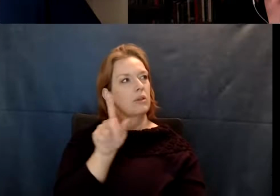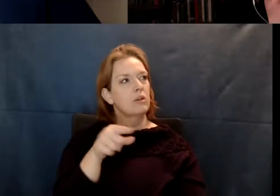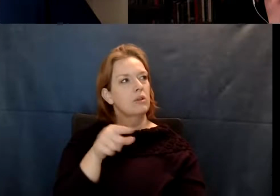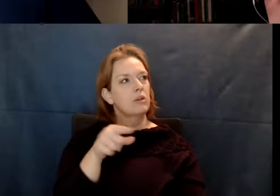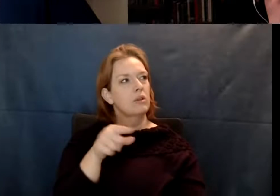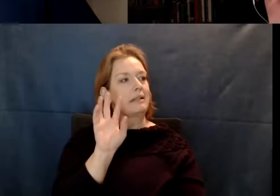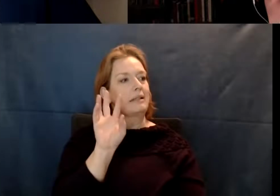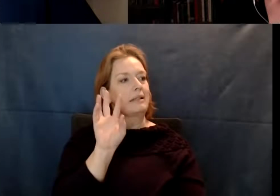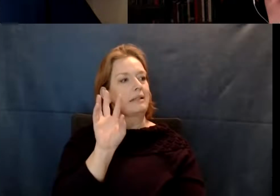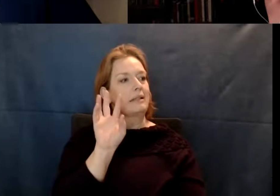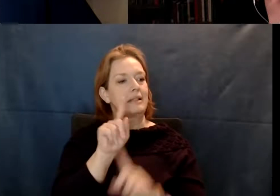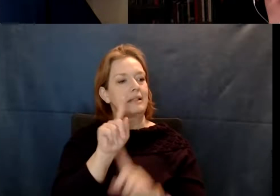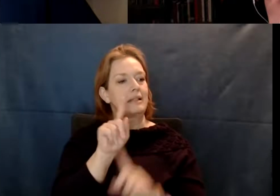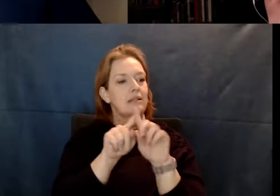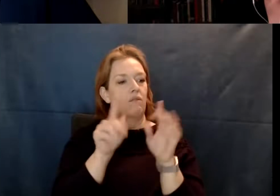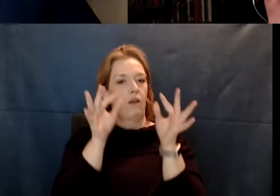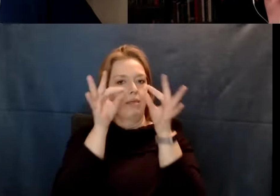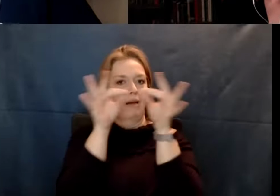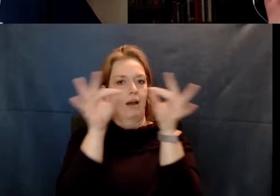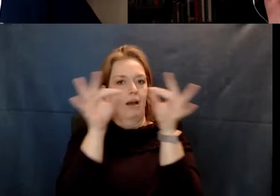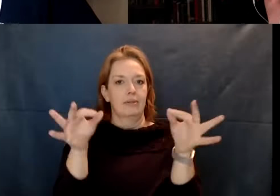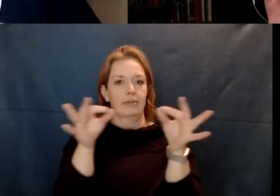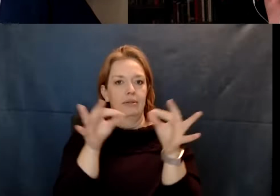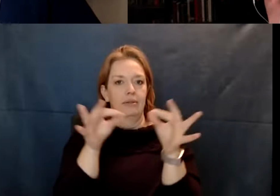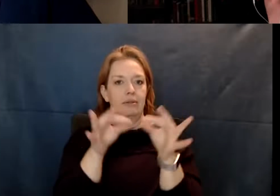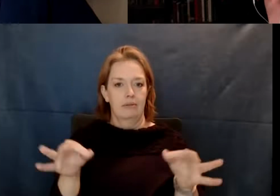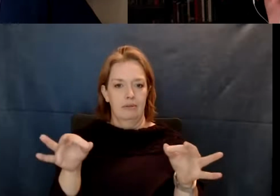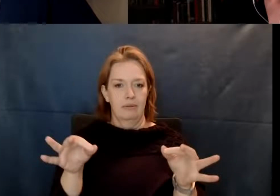There are 12 lines total.